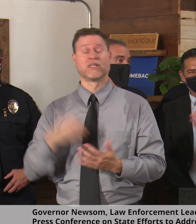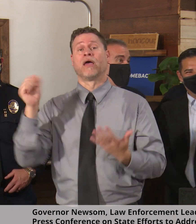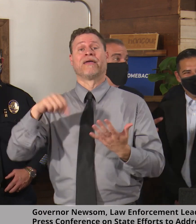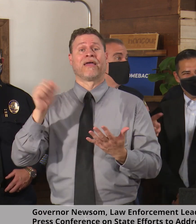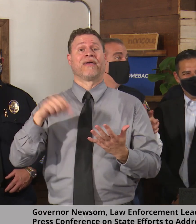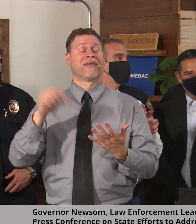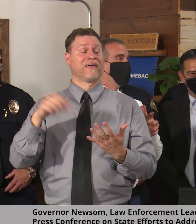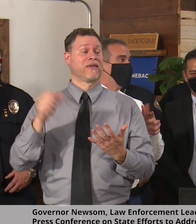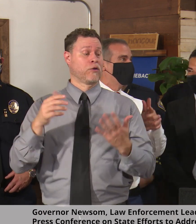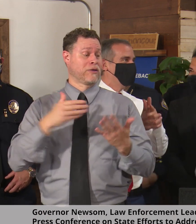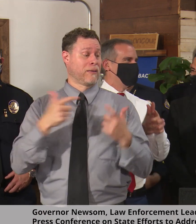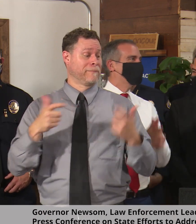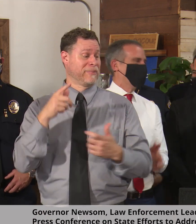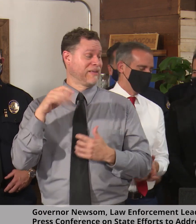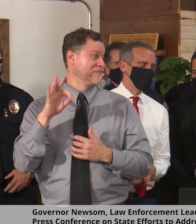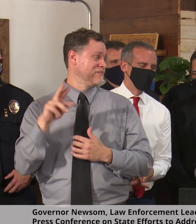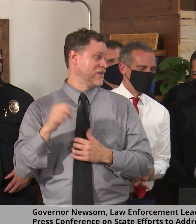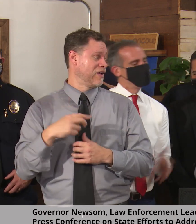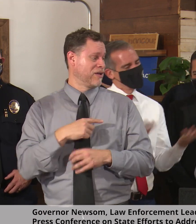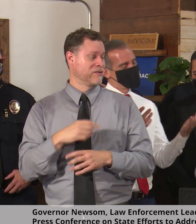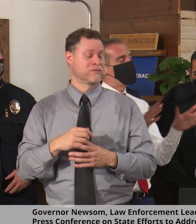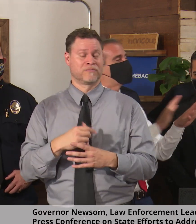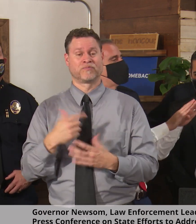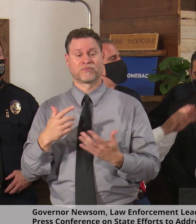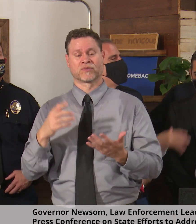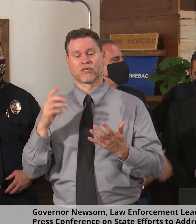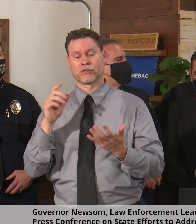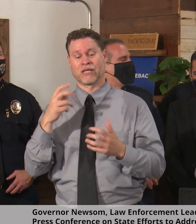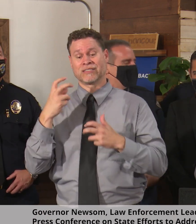You're a big fan. She's been good to you. Yeah she well let's start with the mayor. Dude